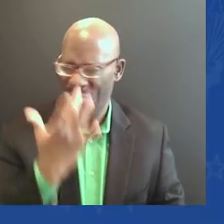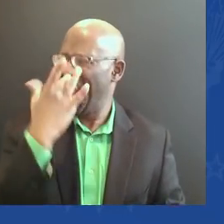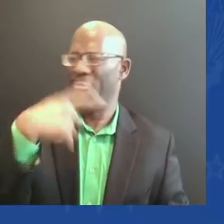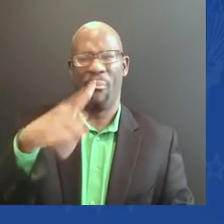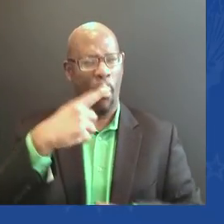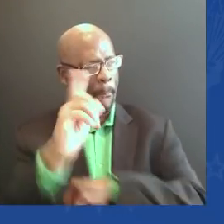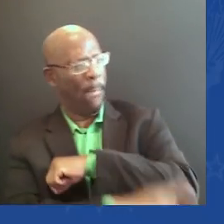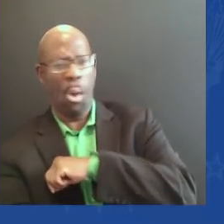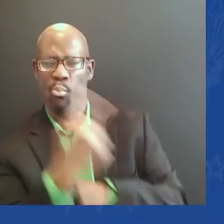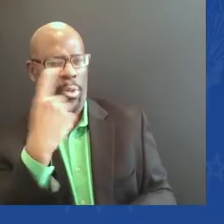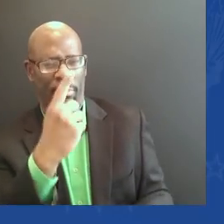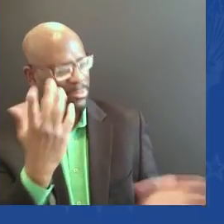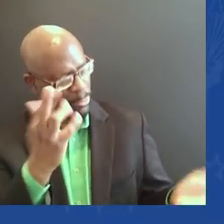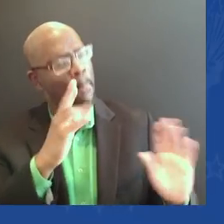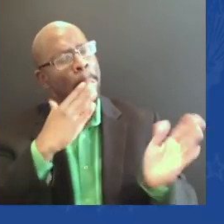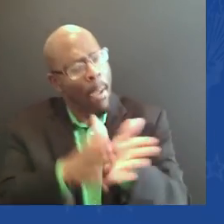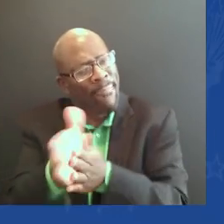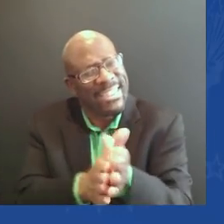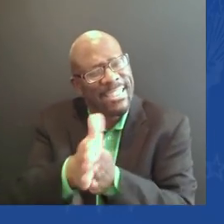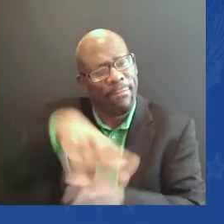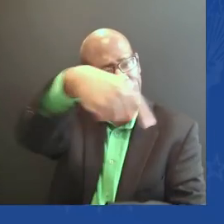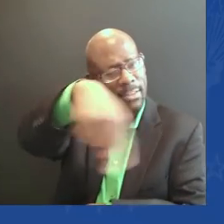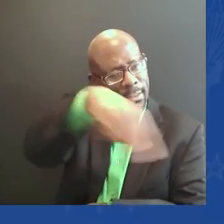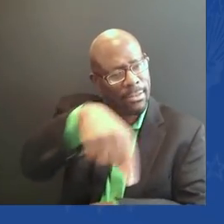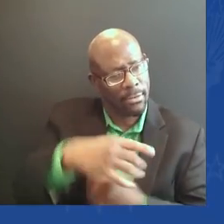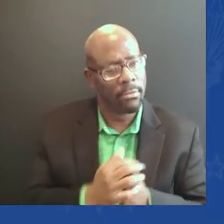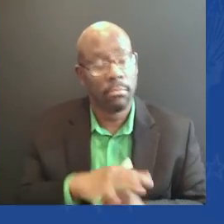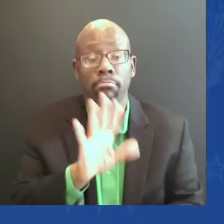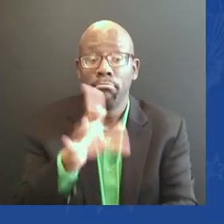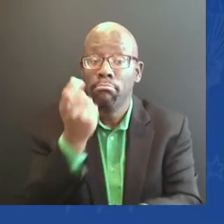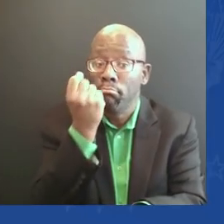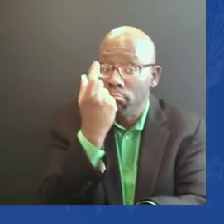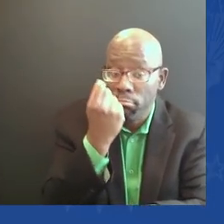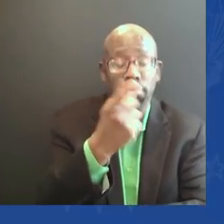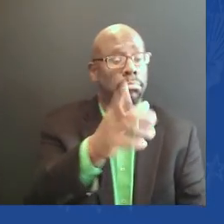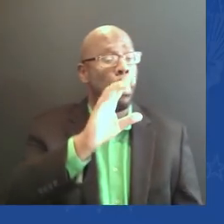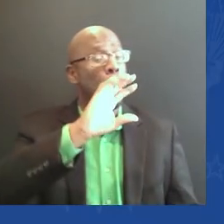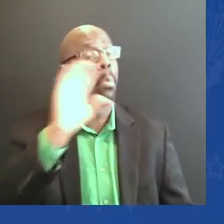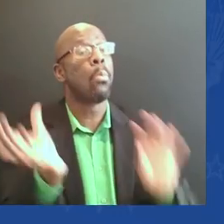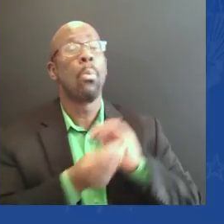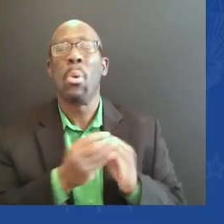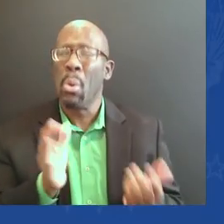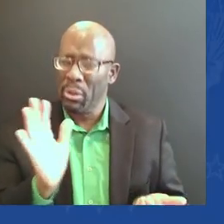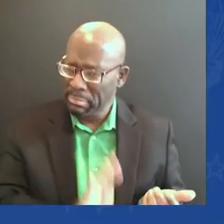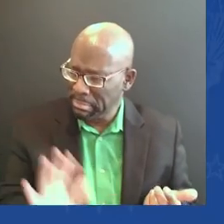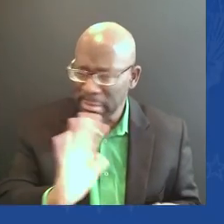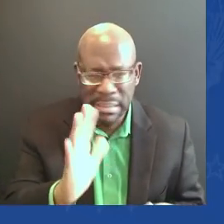there's a total of $555 billion in climate and --